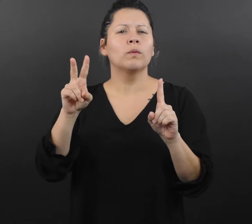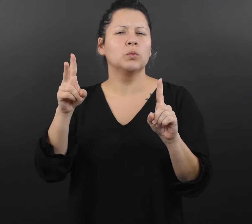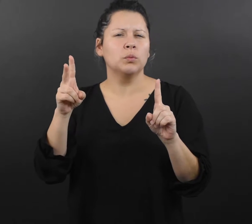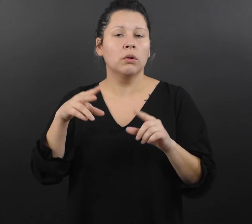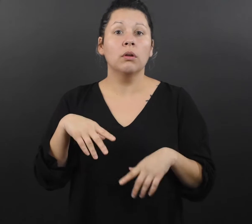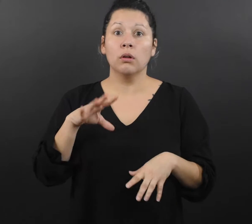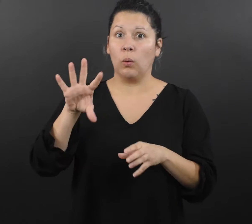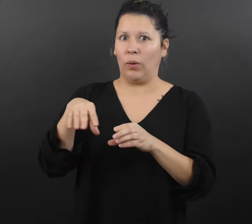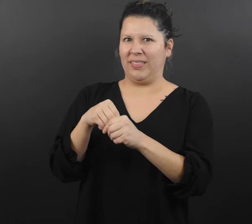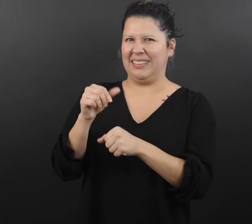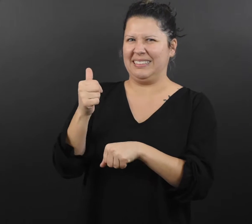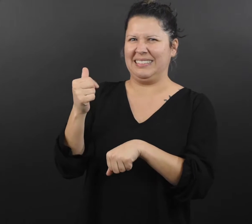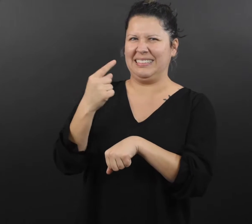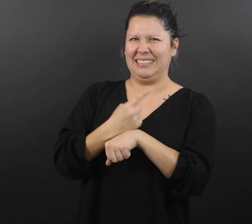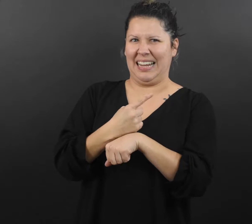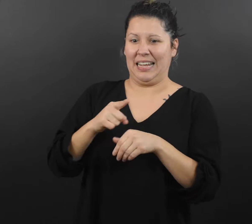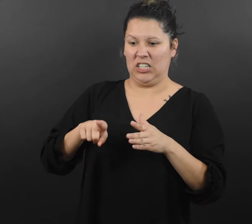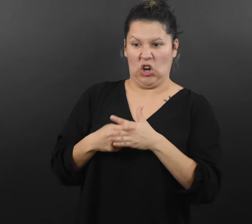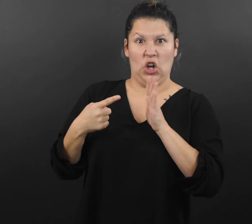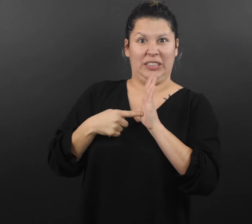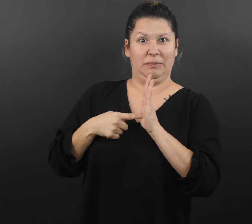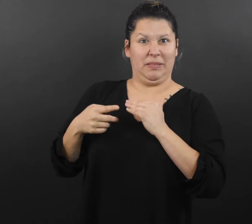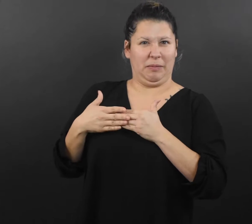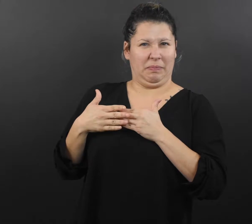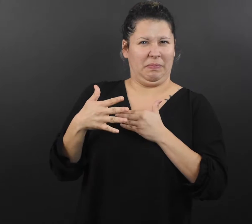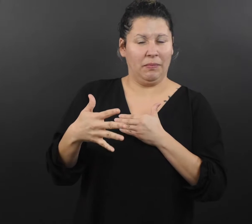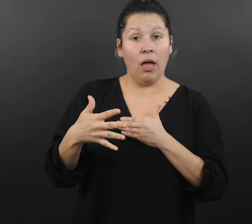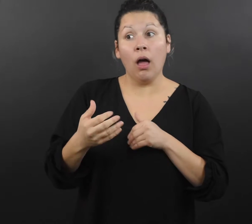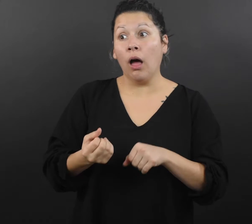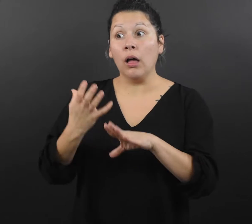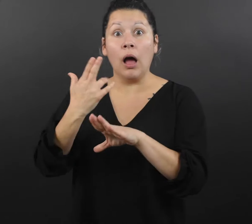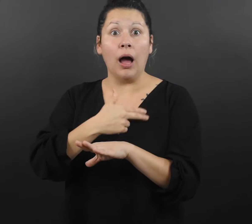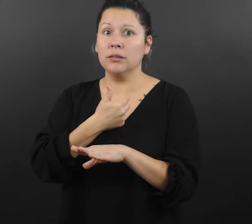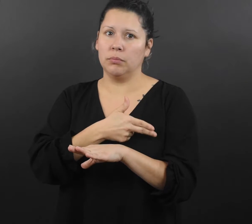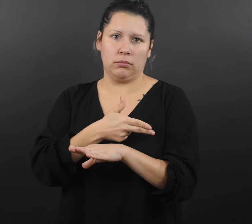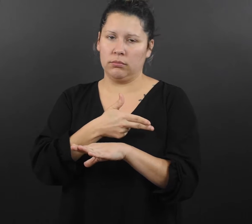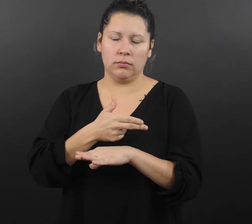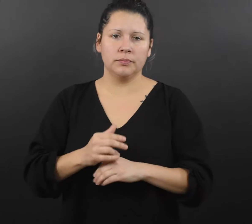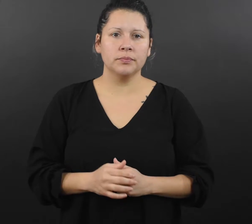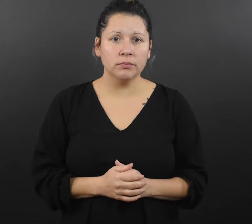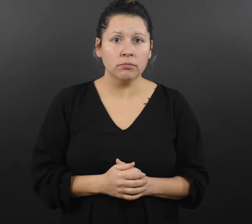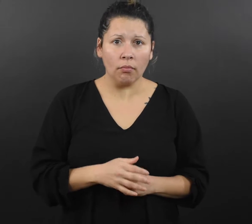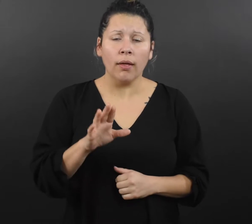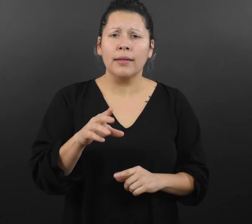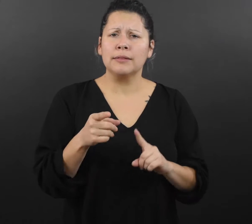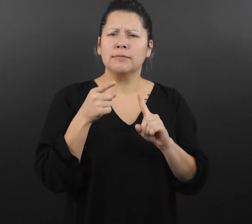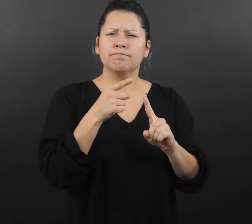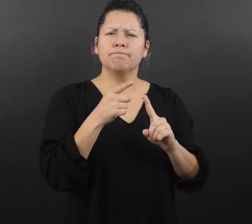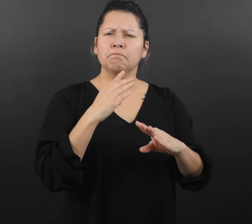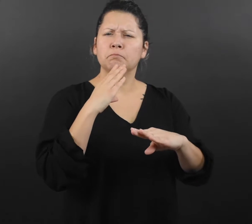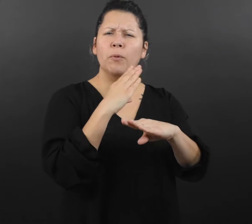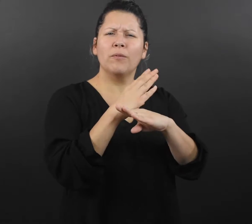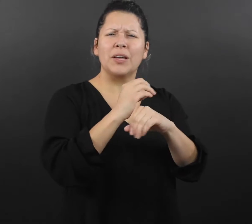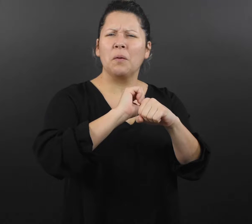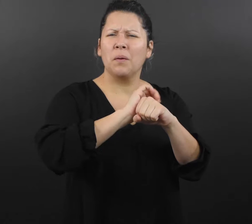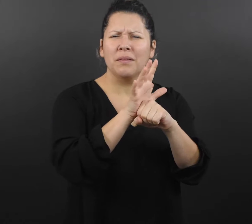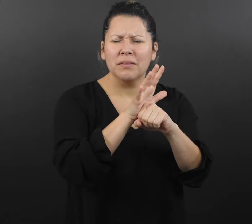○ Be within 10 days of the start of their symptoms. ○ Not be hospitalized.